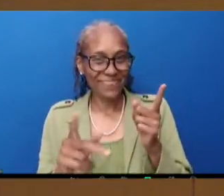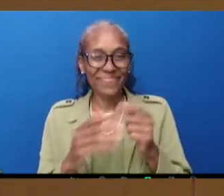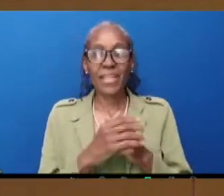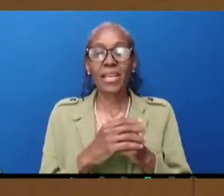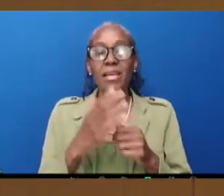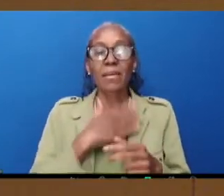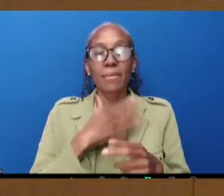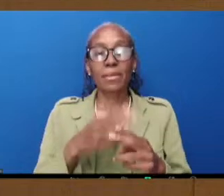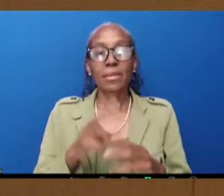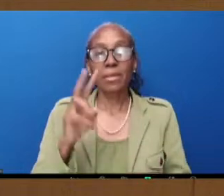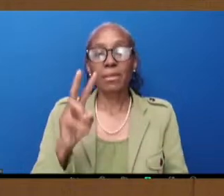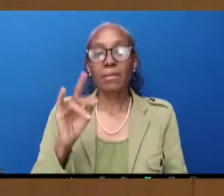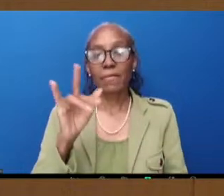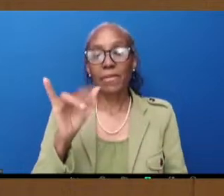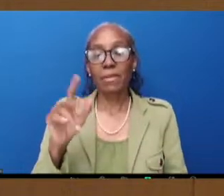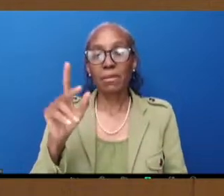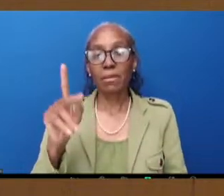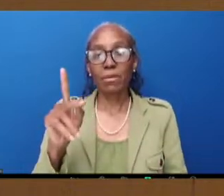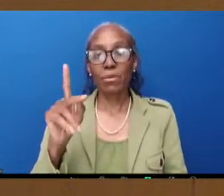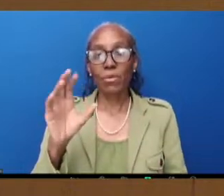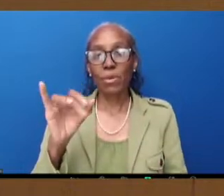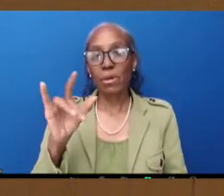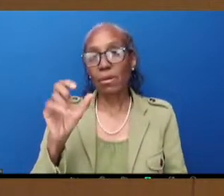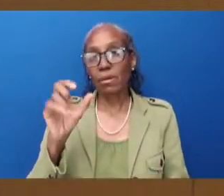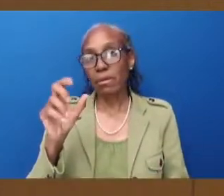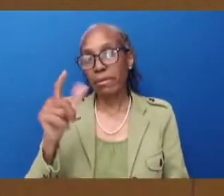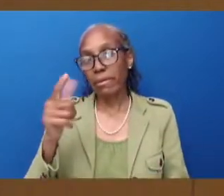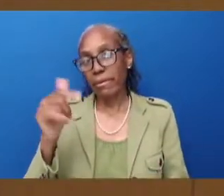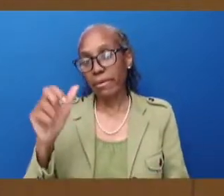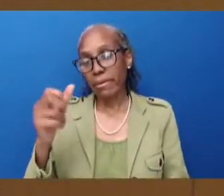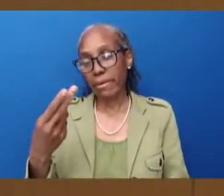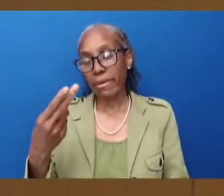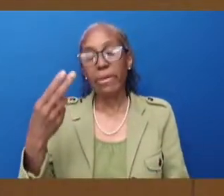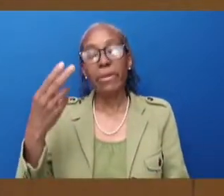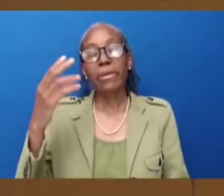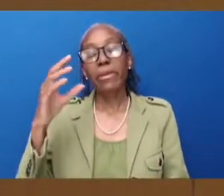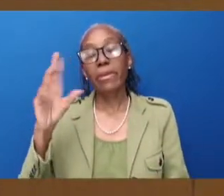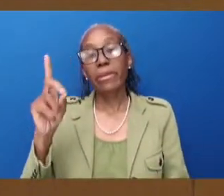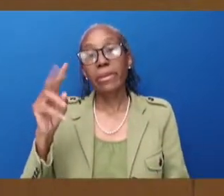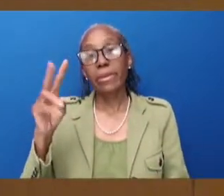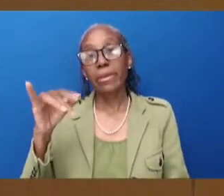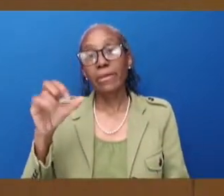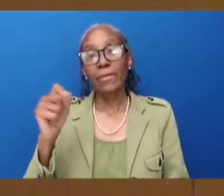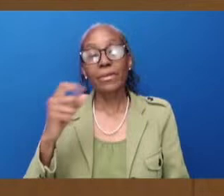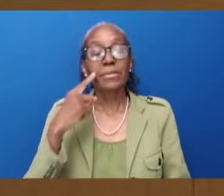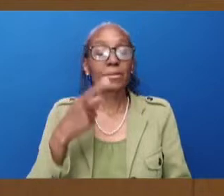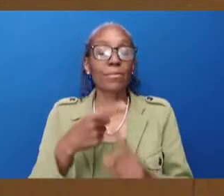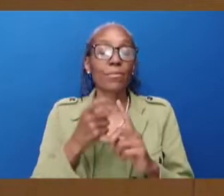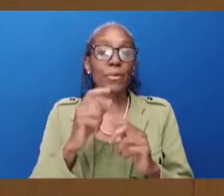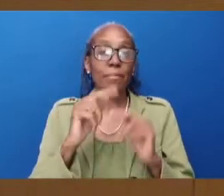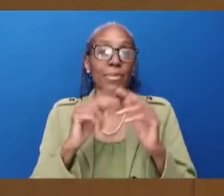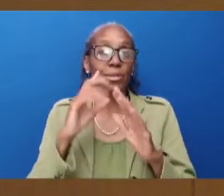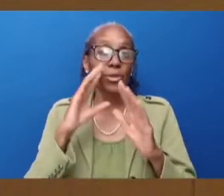MANAGER DEE ARREST YO AND THE CLERKS. MY NAME IS VICKY CRAIGHEAD